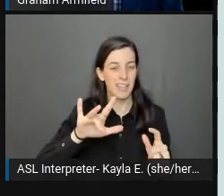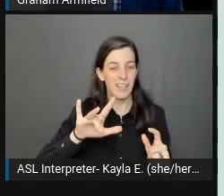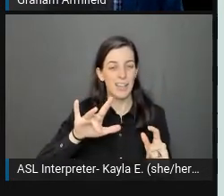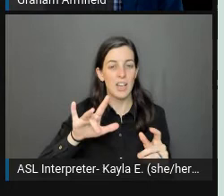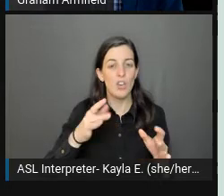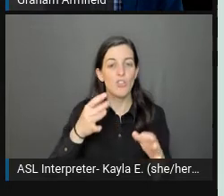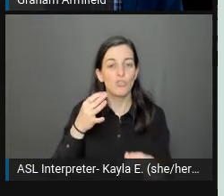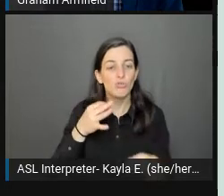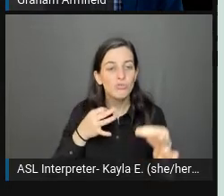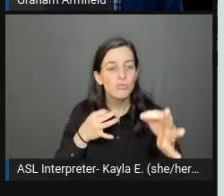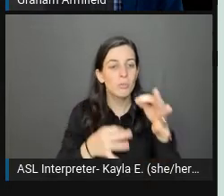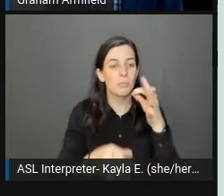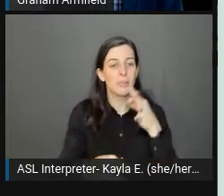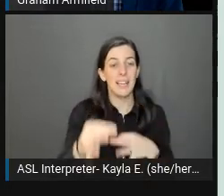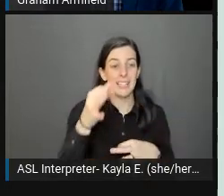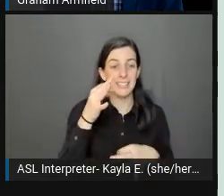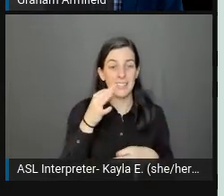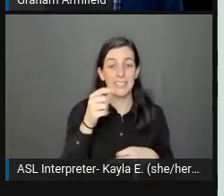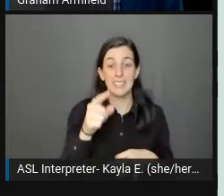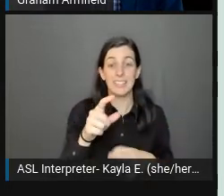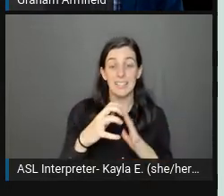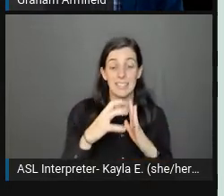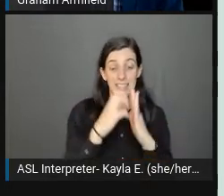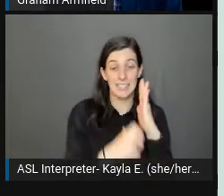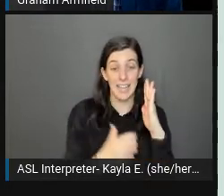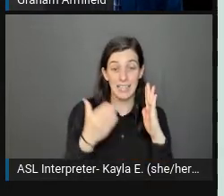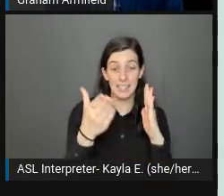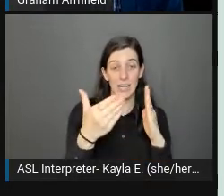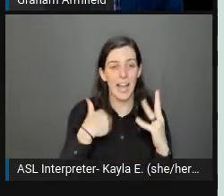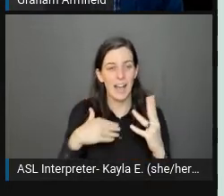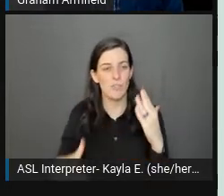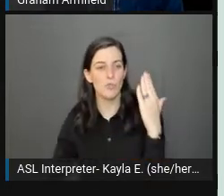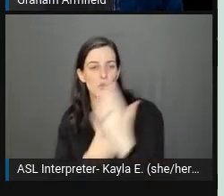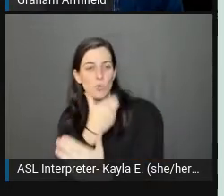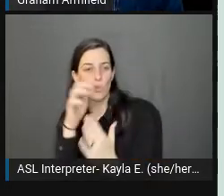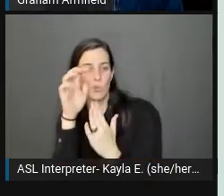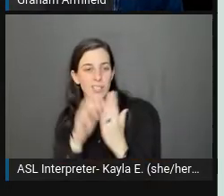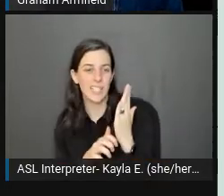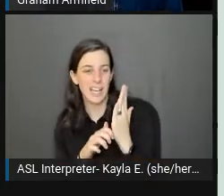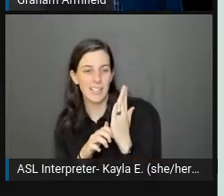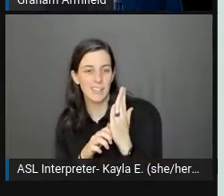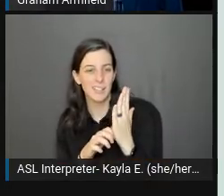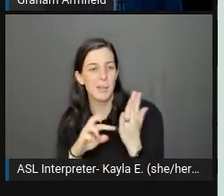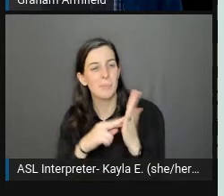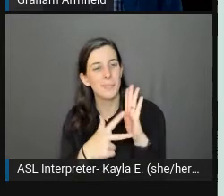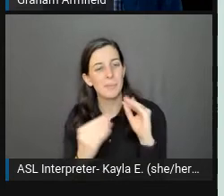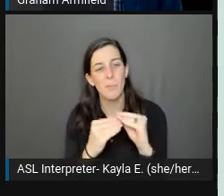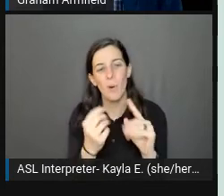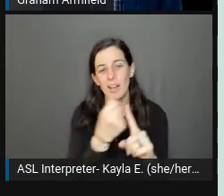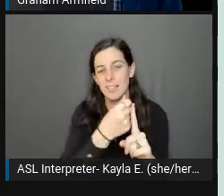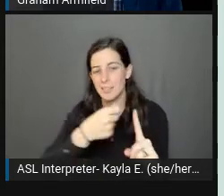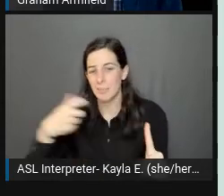that was here earlier with some newer text, presumably some more expanded text, but focus stays on button,